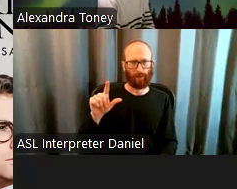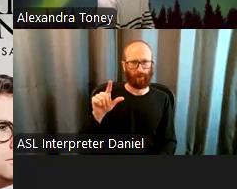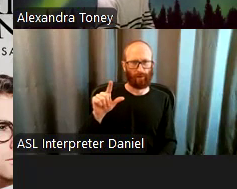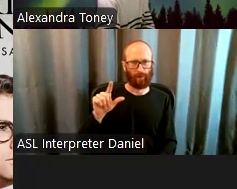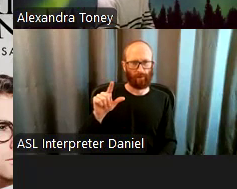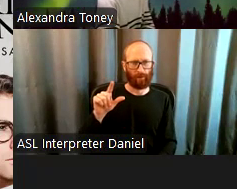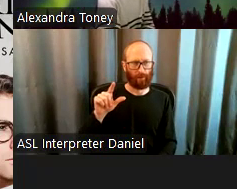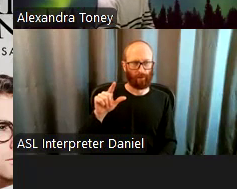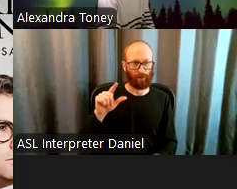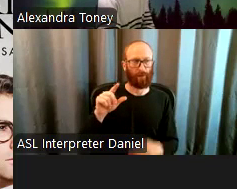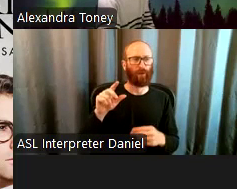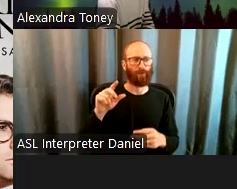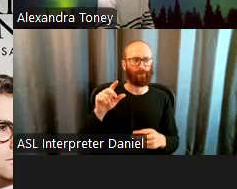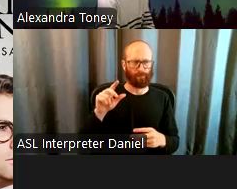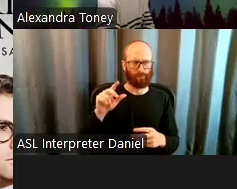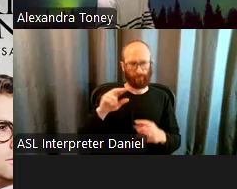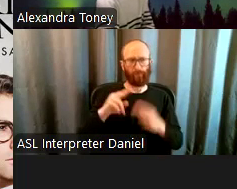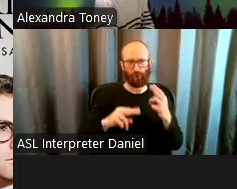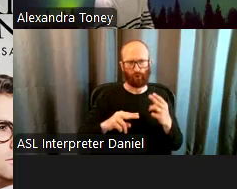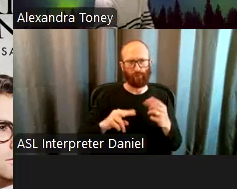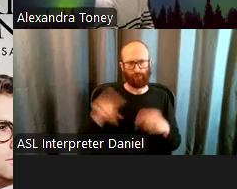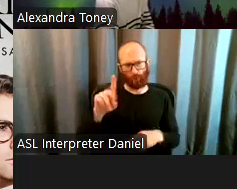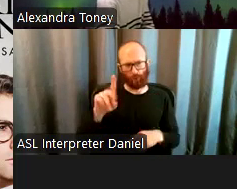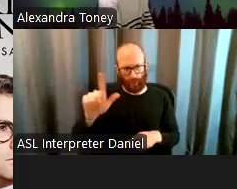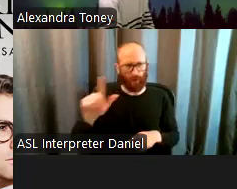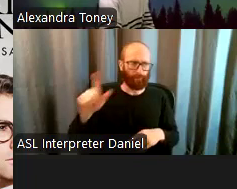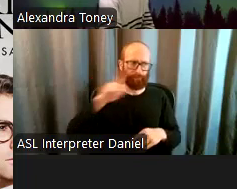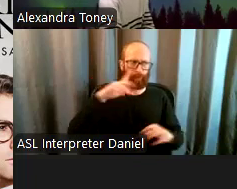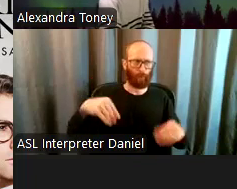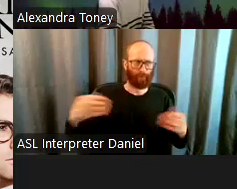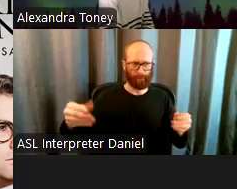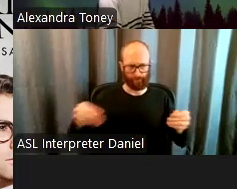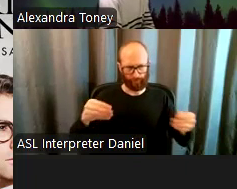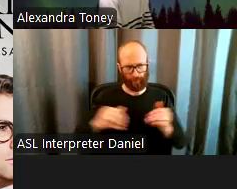so they could use principles of UDL to provide flexibility in how students are engaging with